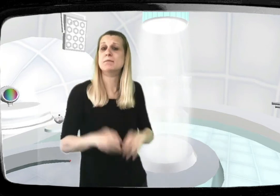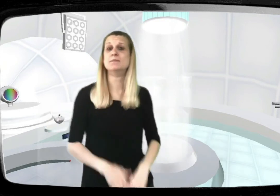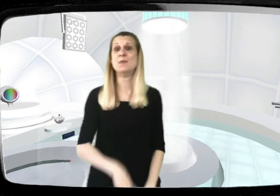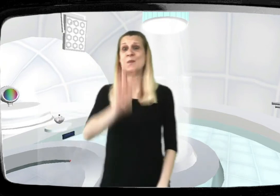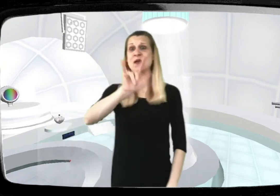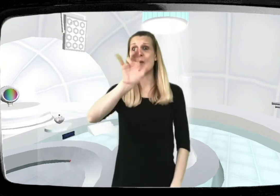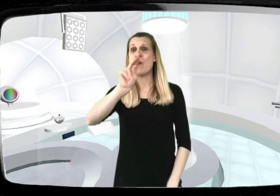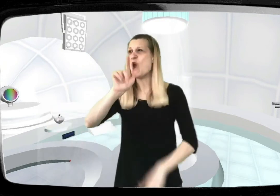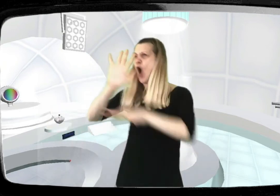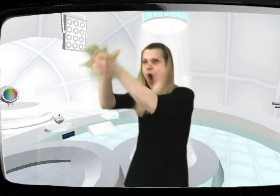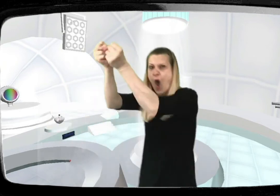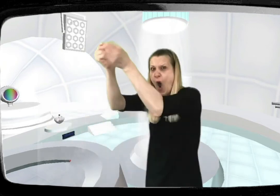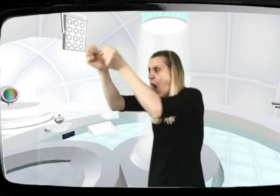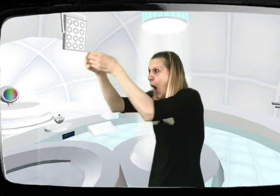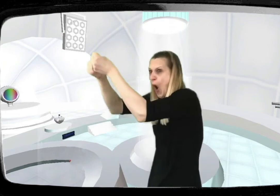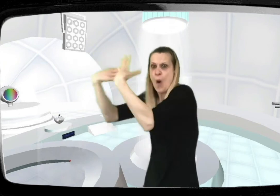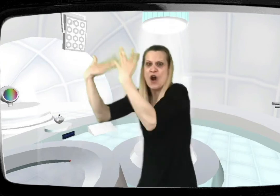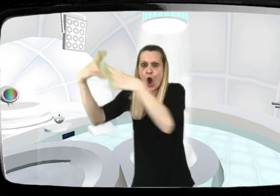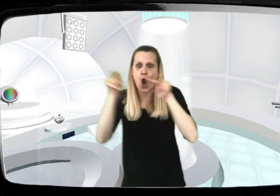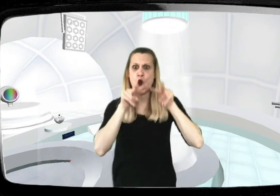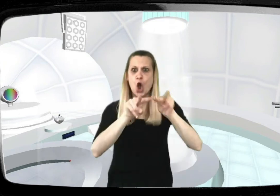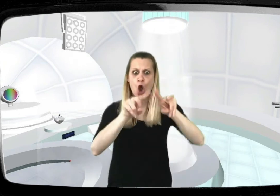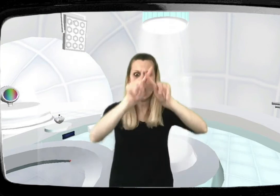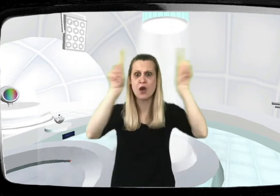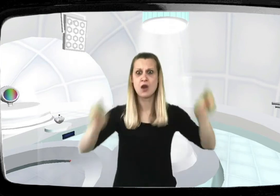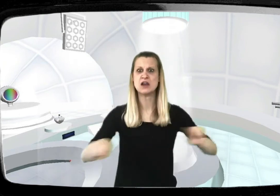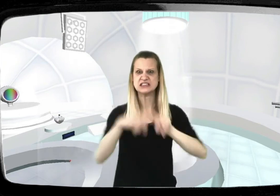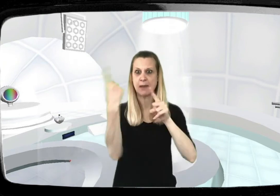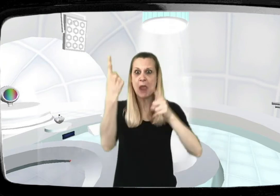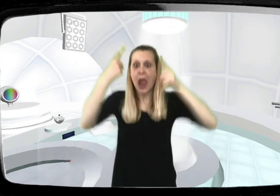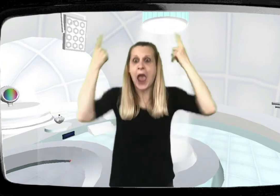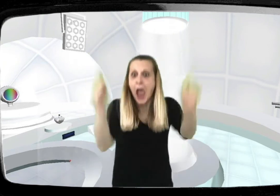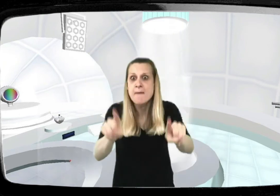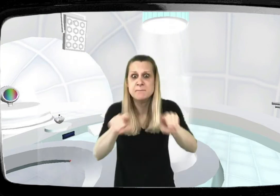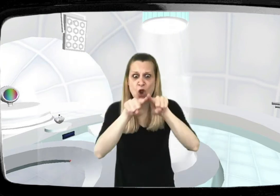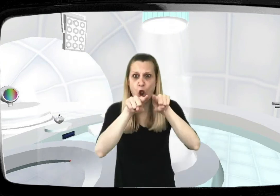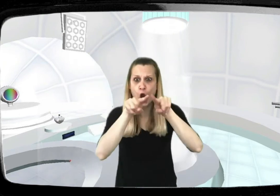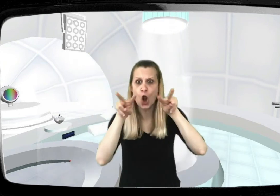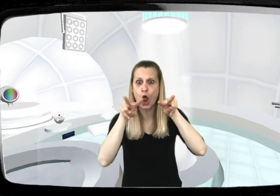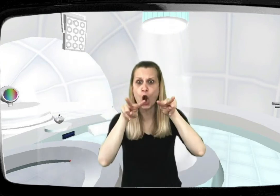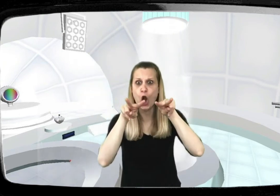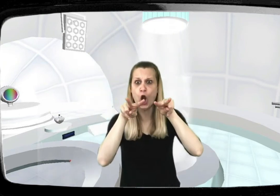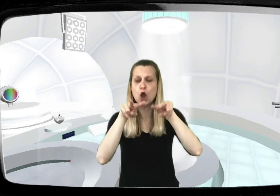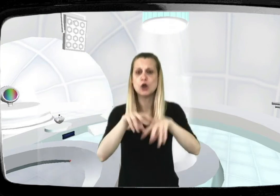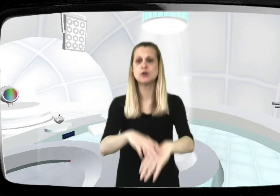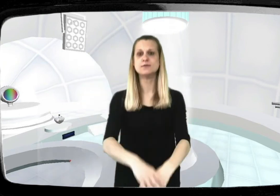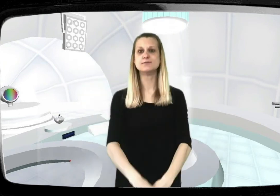"Hold everything!" said Mr. Wonka. "Watch the screen! Something’s happening!"